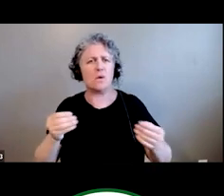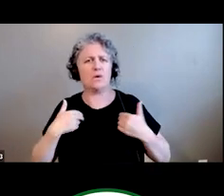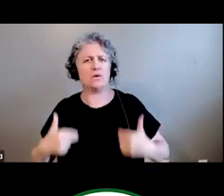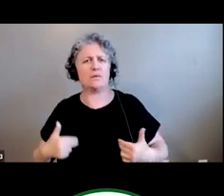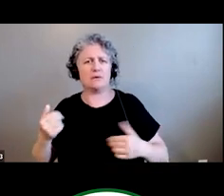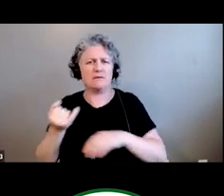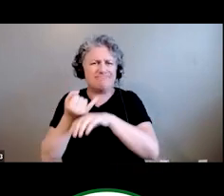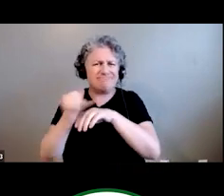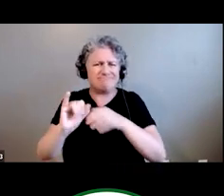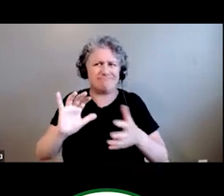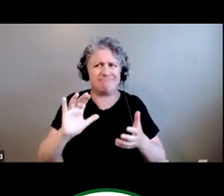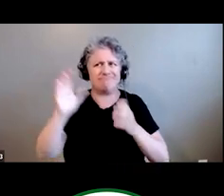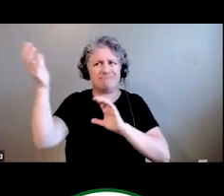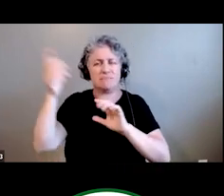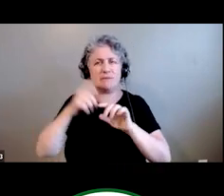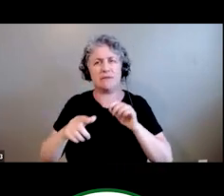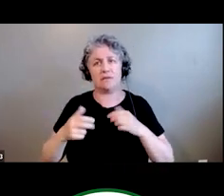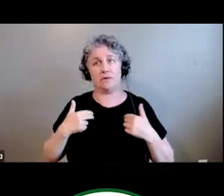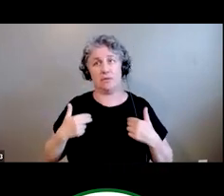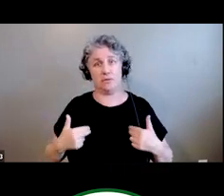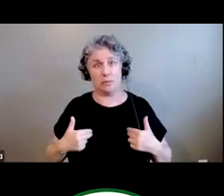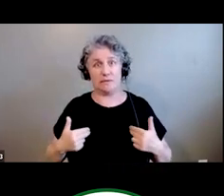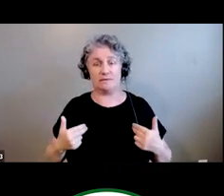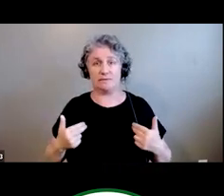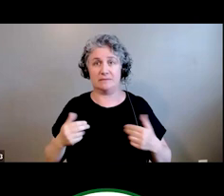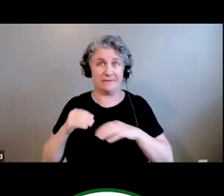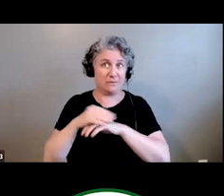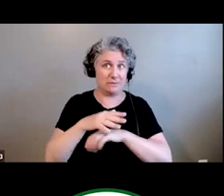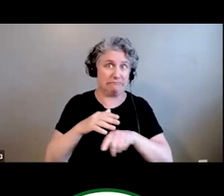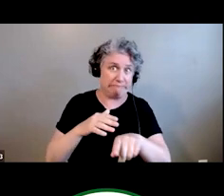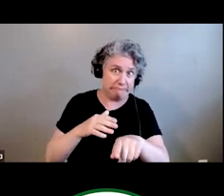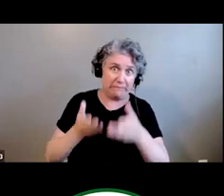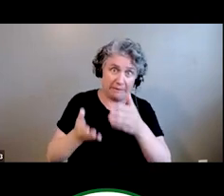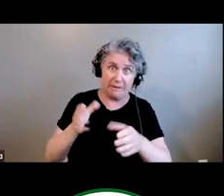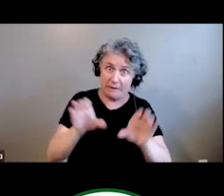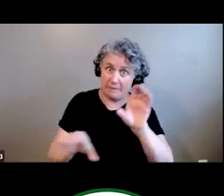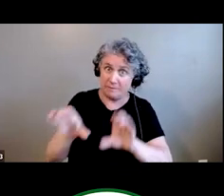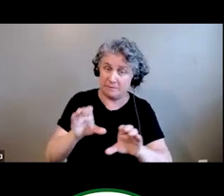Does anyone, would anyone like to comment on? On that comment there about. Chemicals